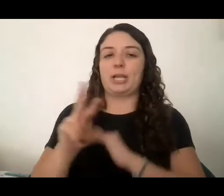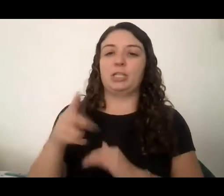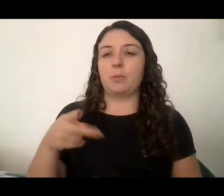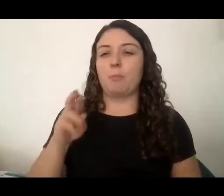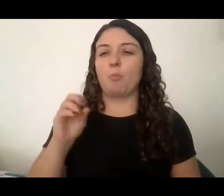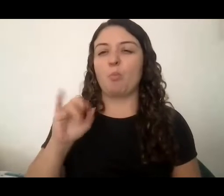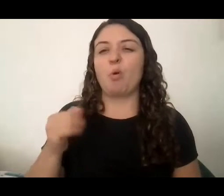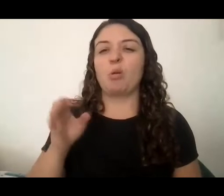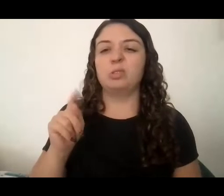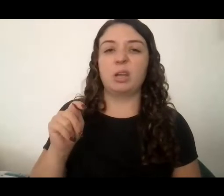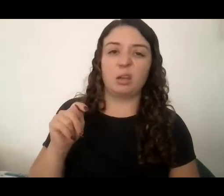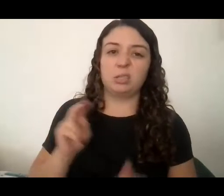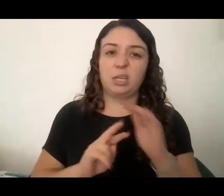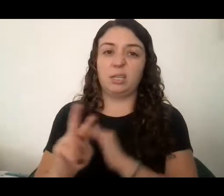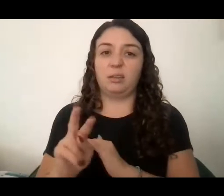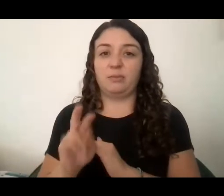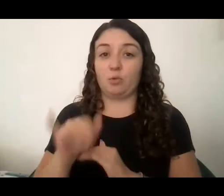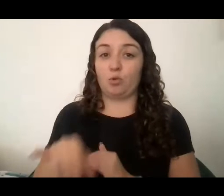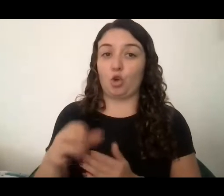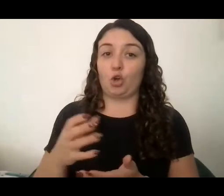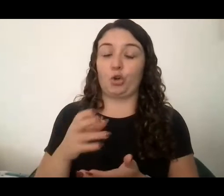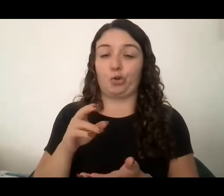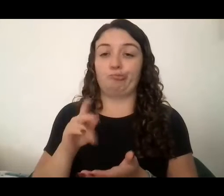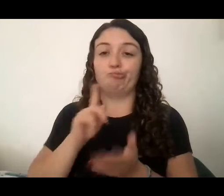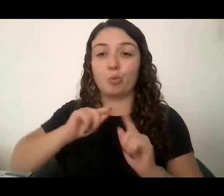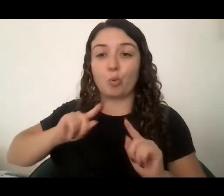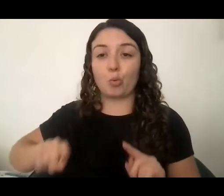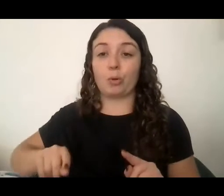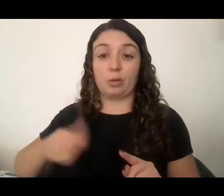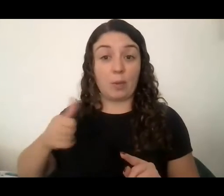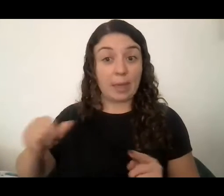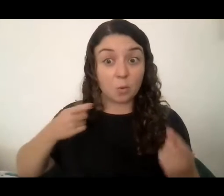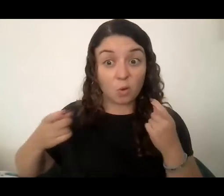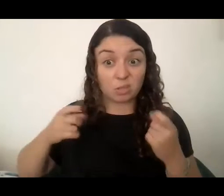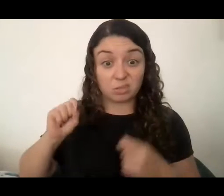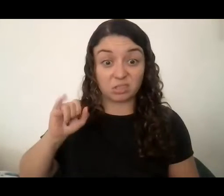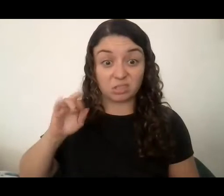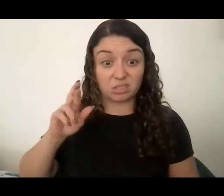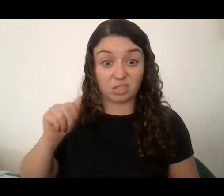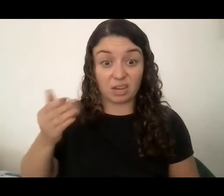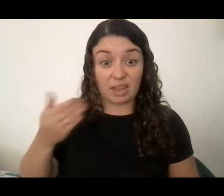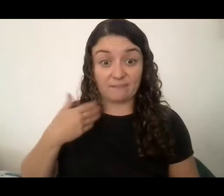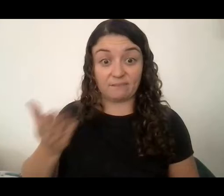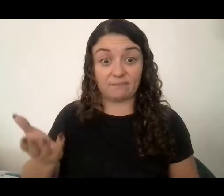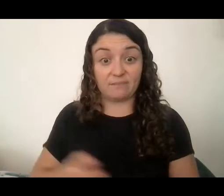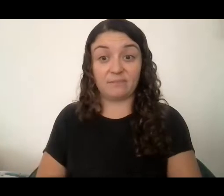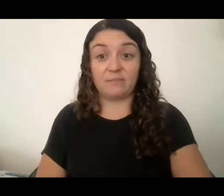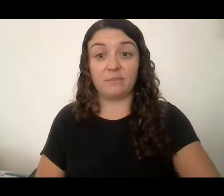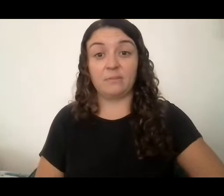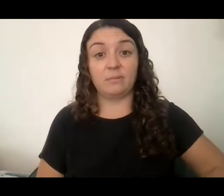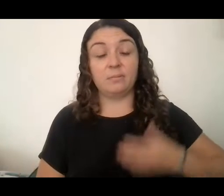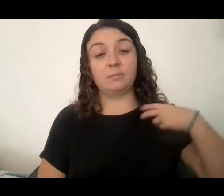checking for questions. Ciara? >> CIARA LADROMA: This is Ciara speaking.